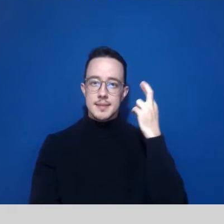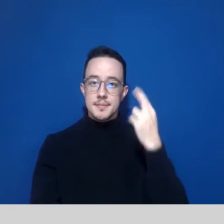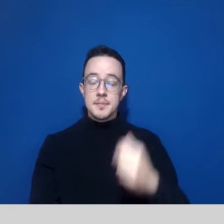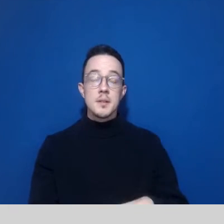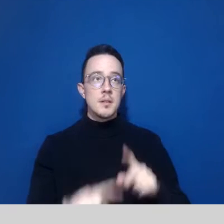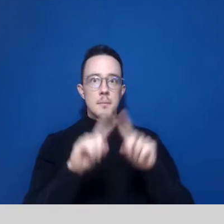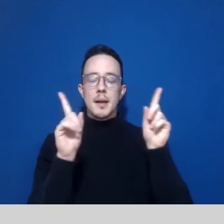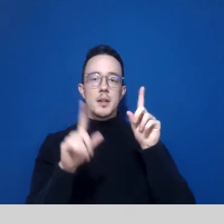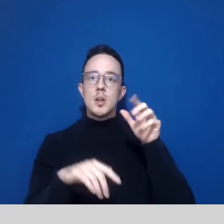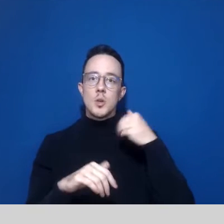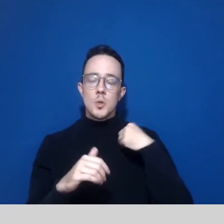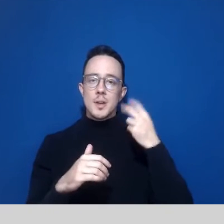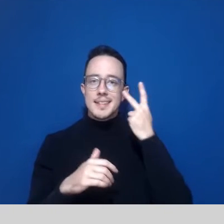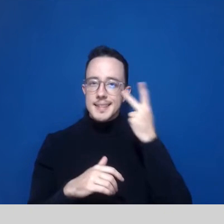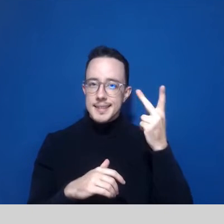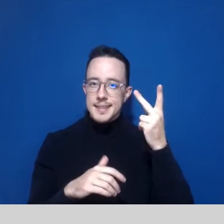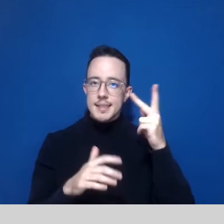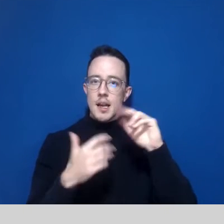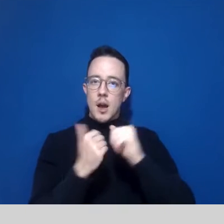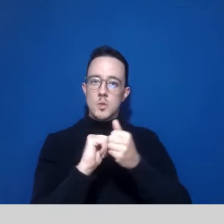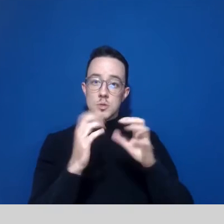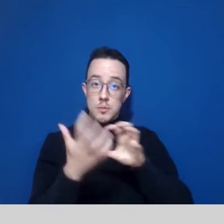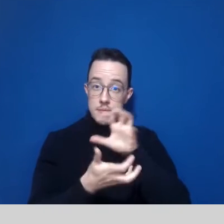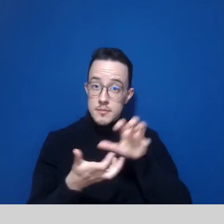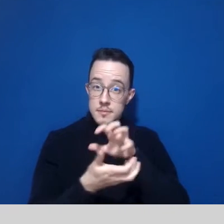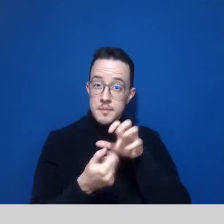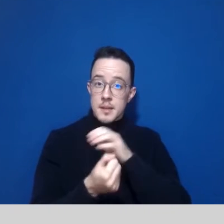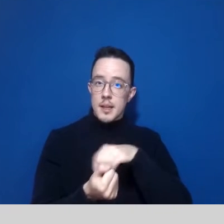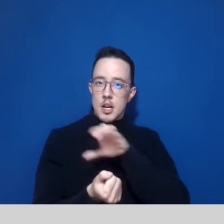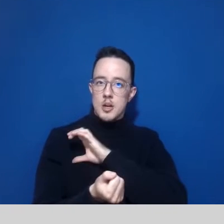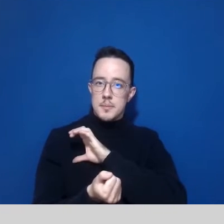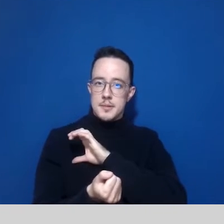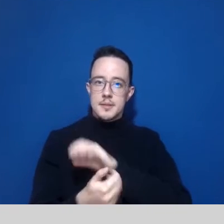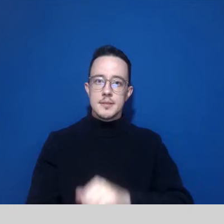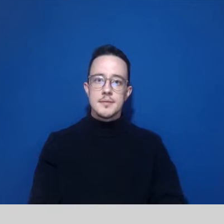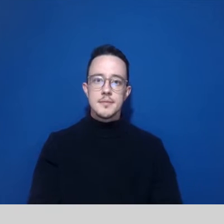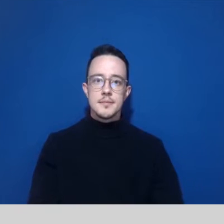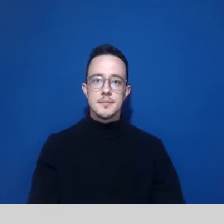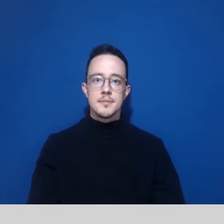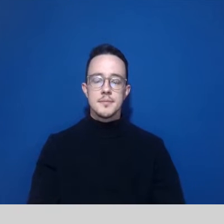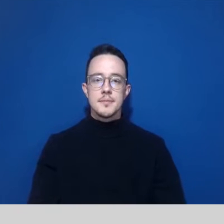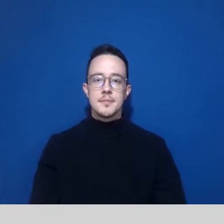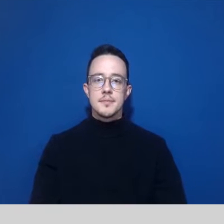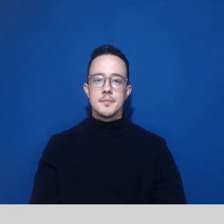by one character to the left. And this way you can combine more characters together.